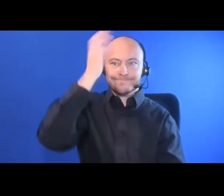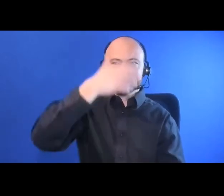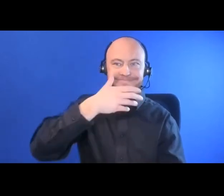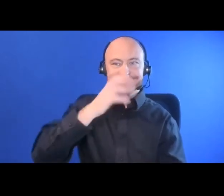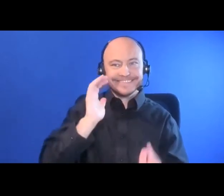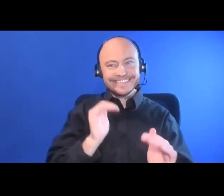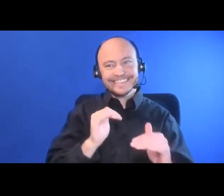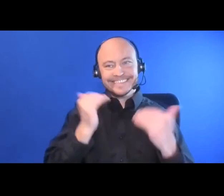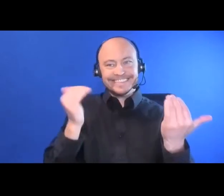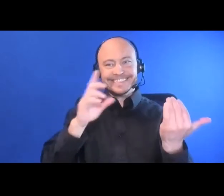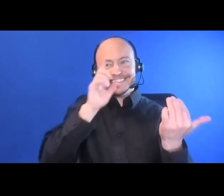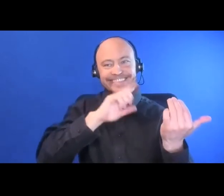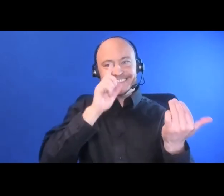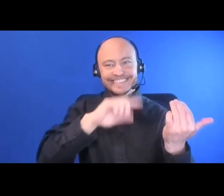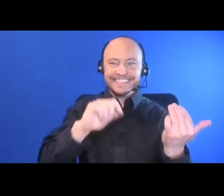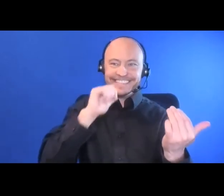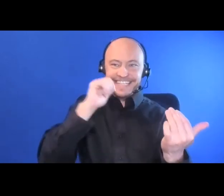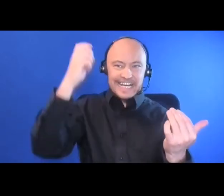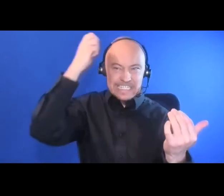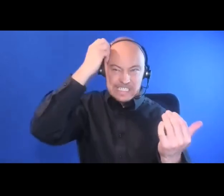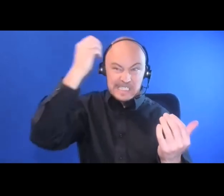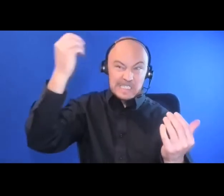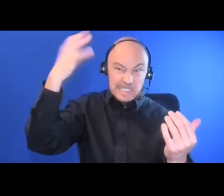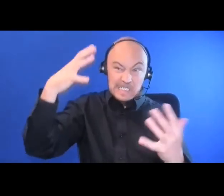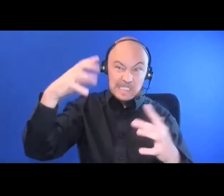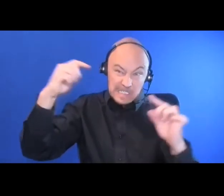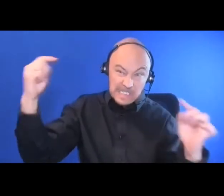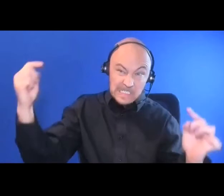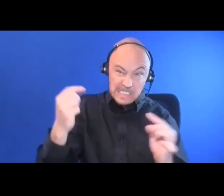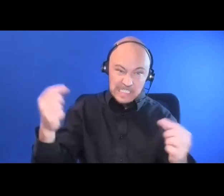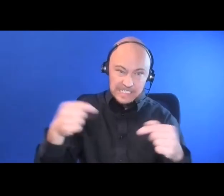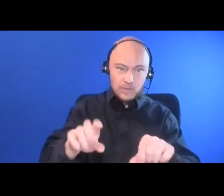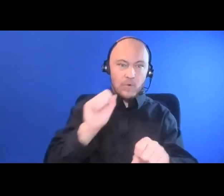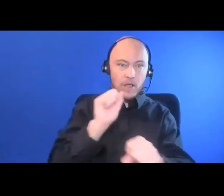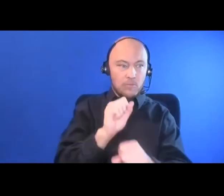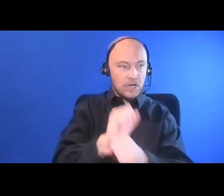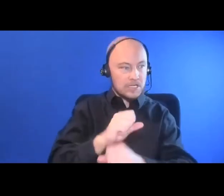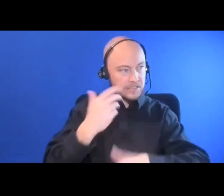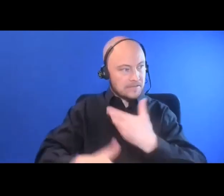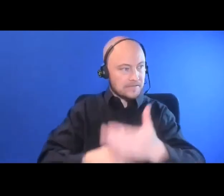and pretending I didn't have a terrible migraine during the workday and just going on like it was fine,